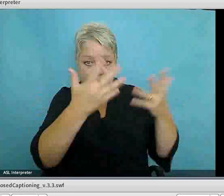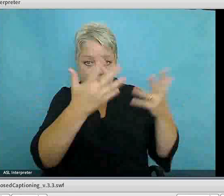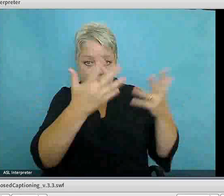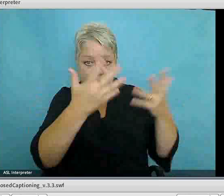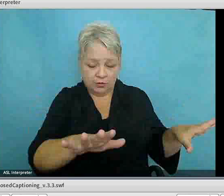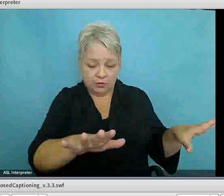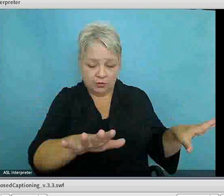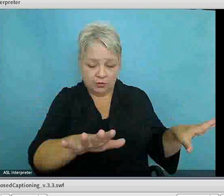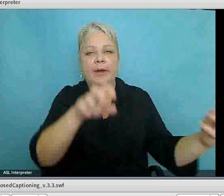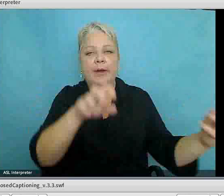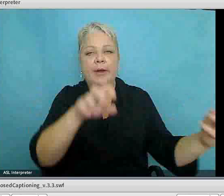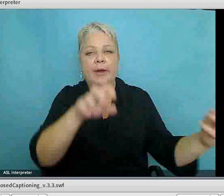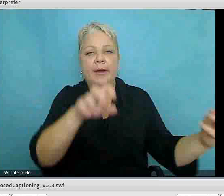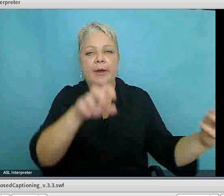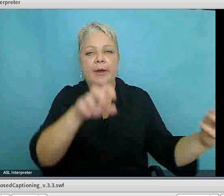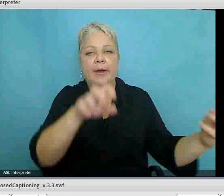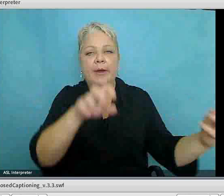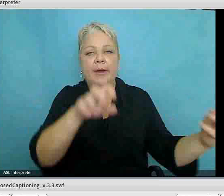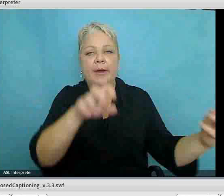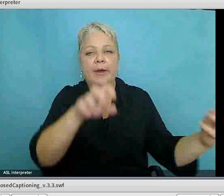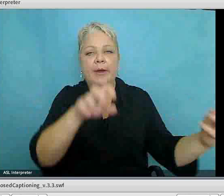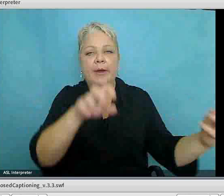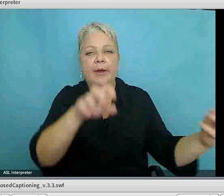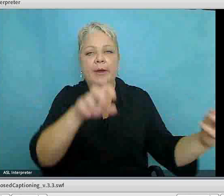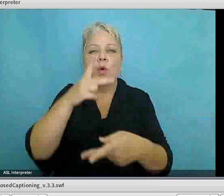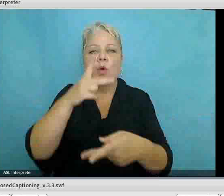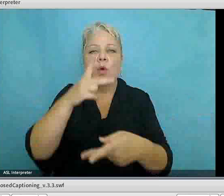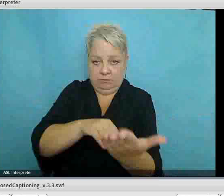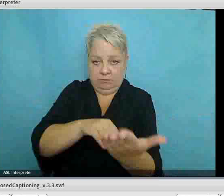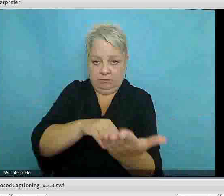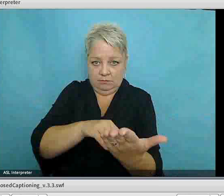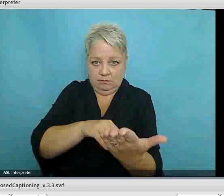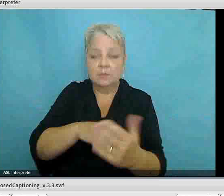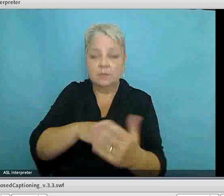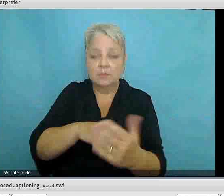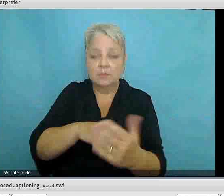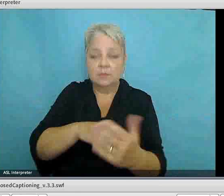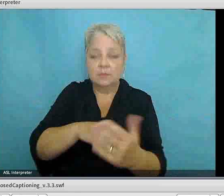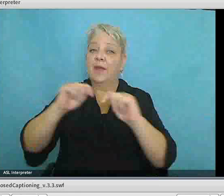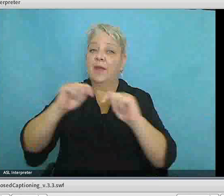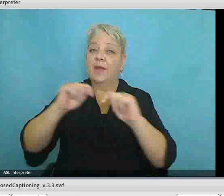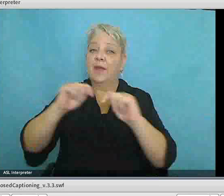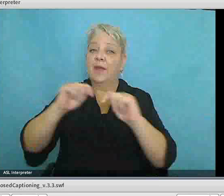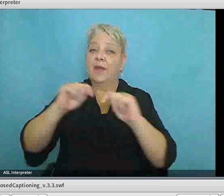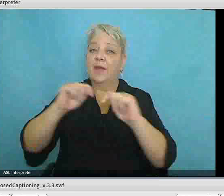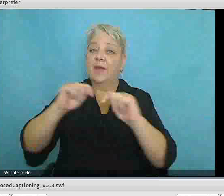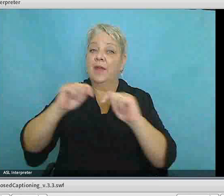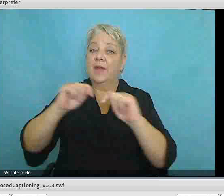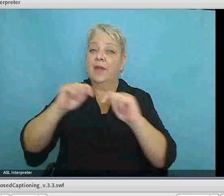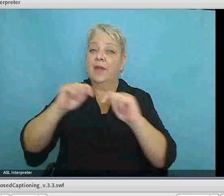This is when the Personal Care Plan and Care Team are developed for the enrollee.